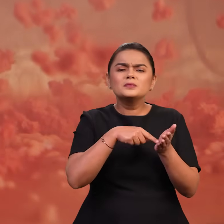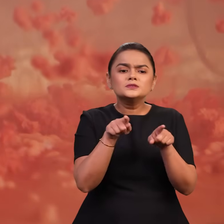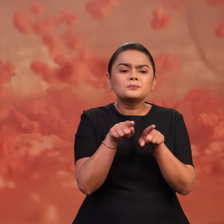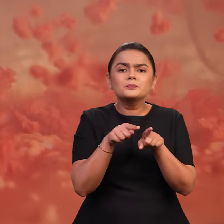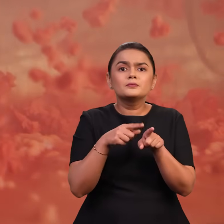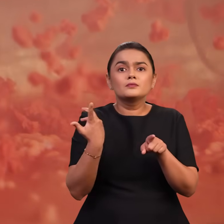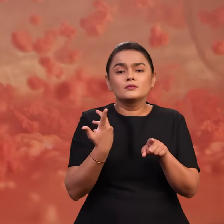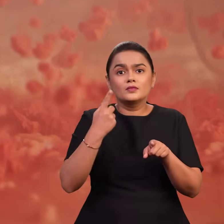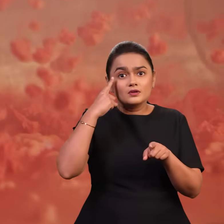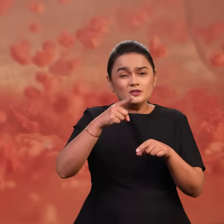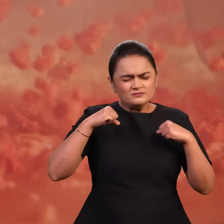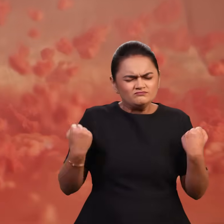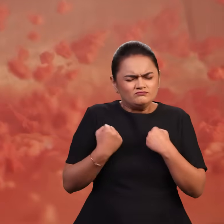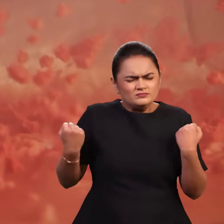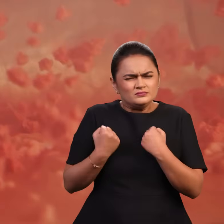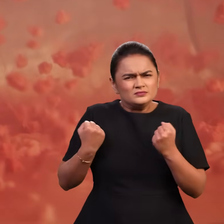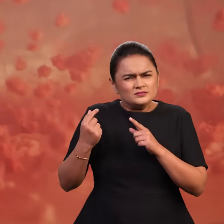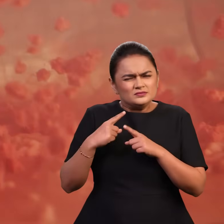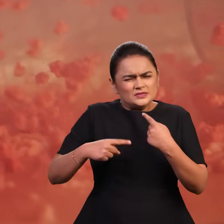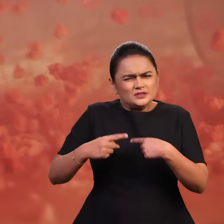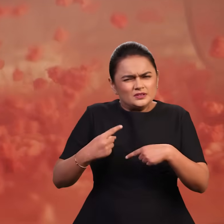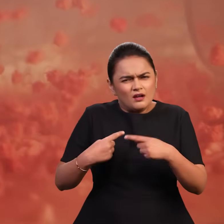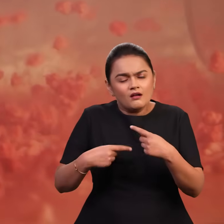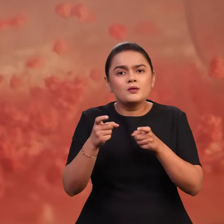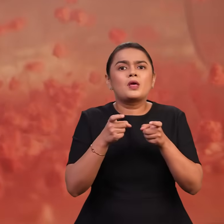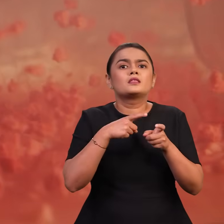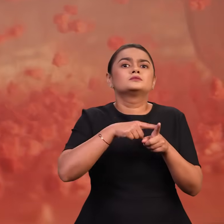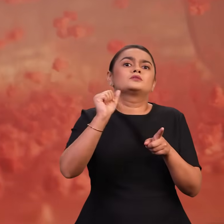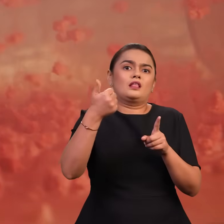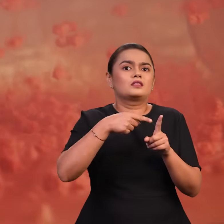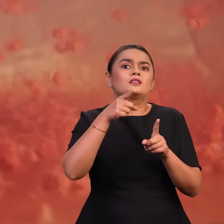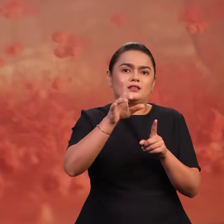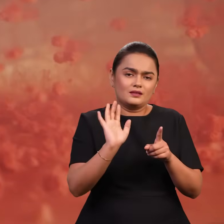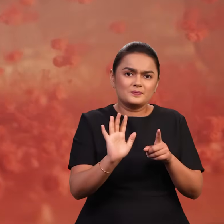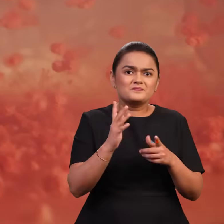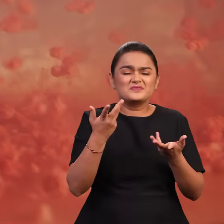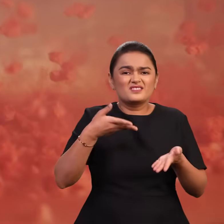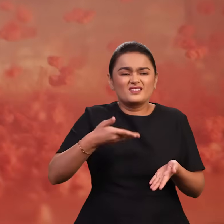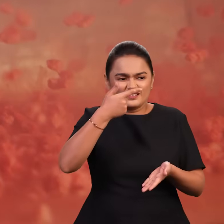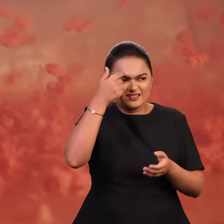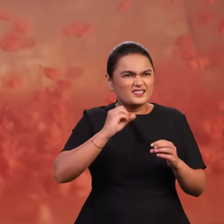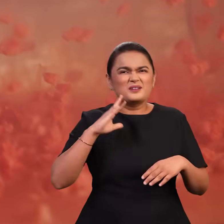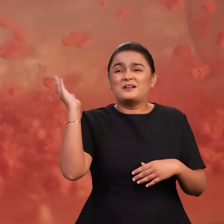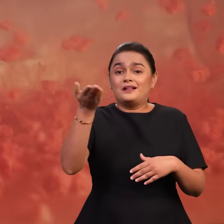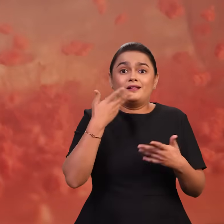that requires continous efforts for management. Unfortunately, nowadays